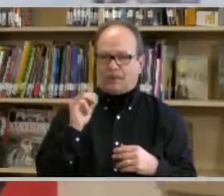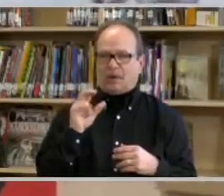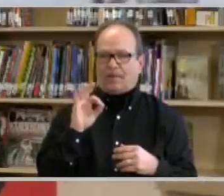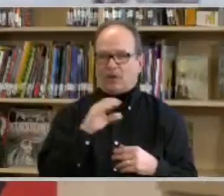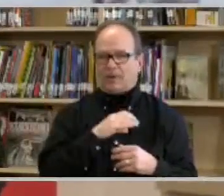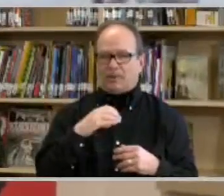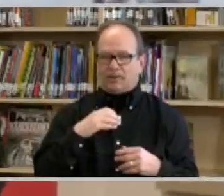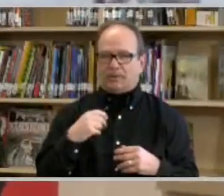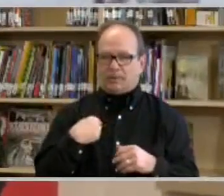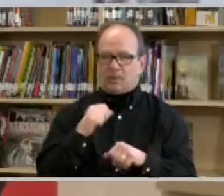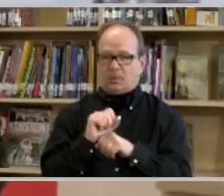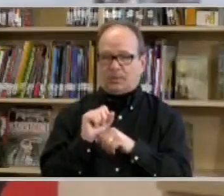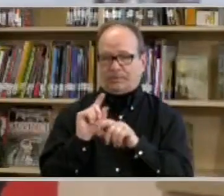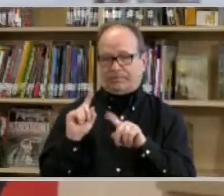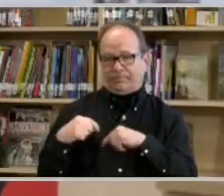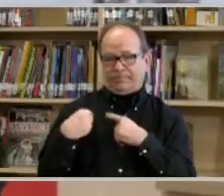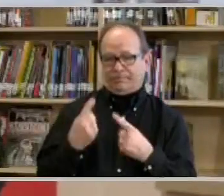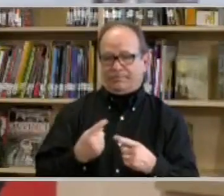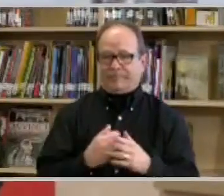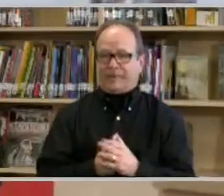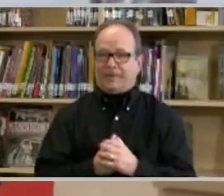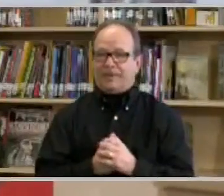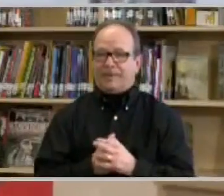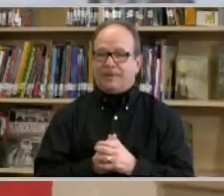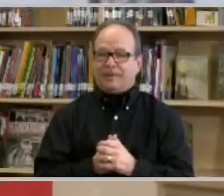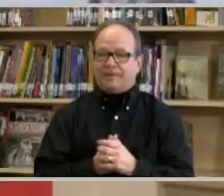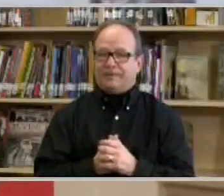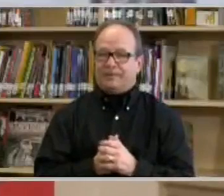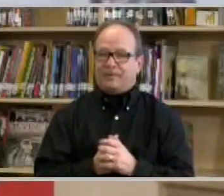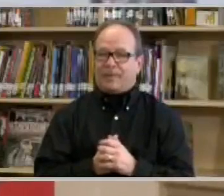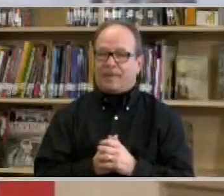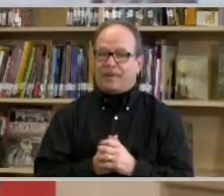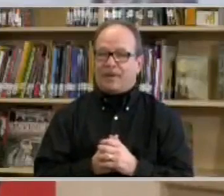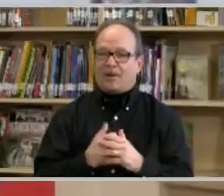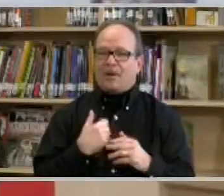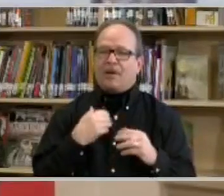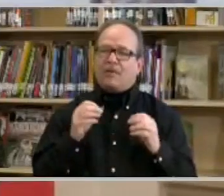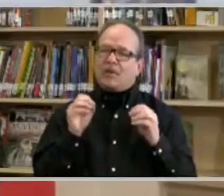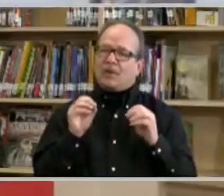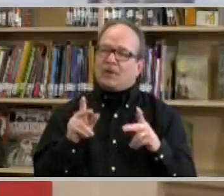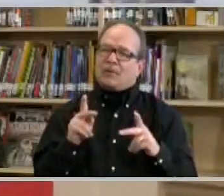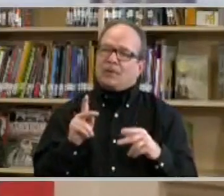BREADEN -- BRENDAN TODD'S PUBLIC